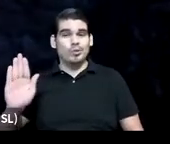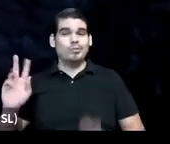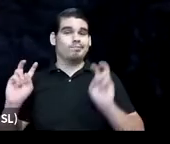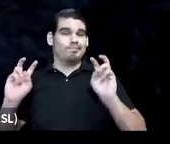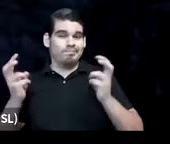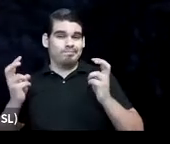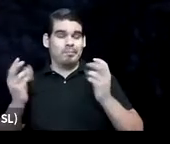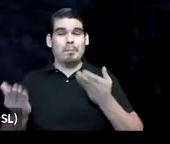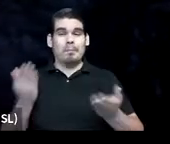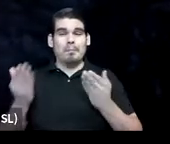A past resolution to address.